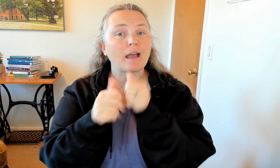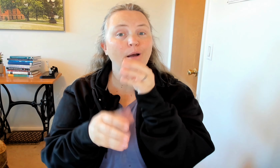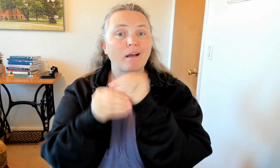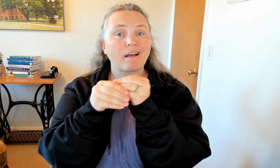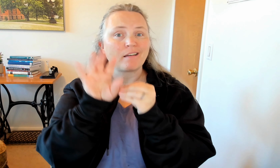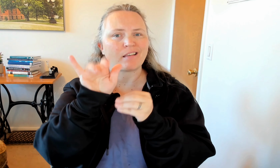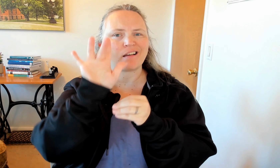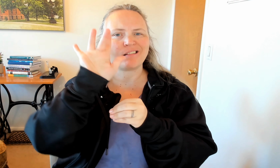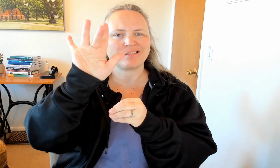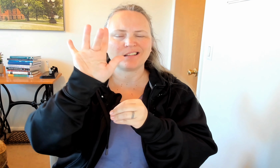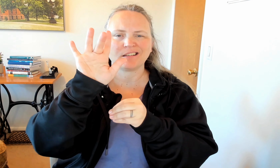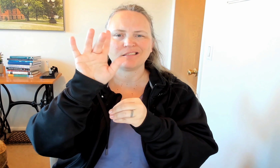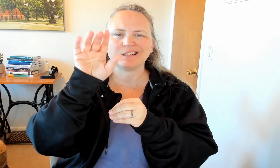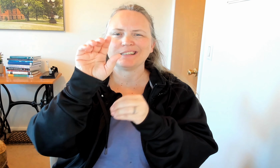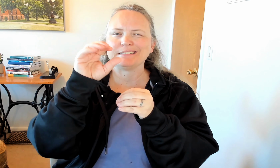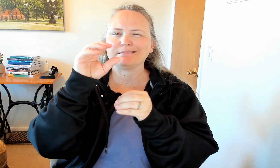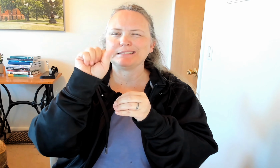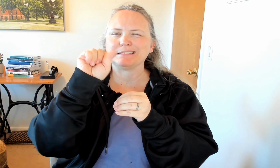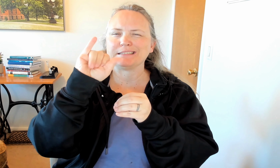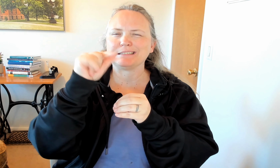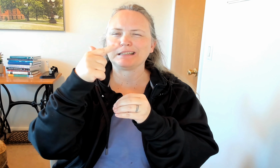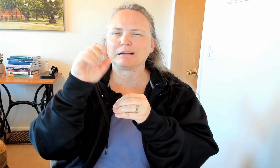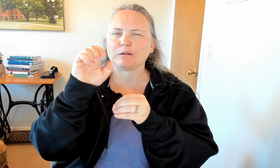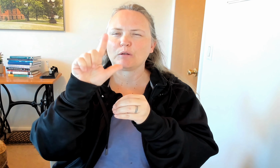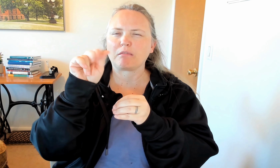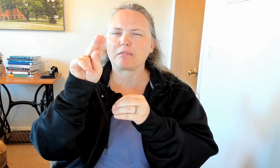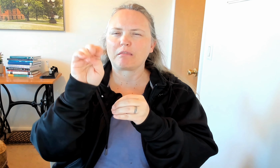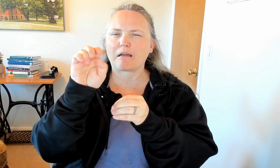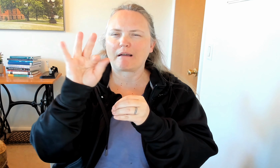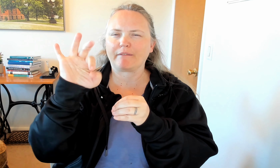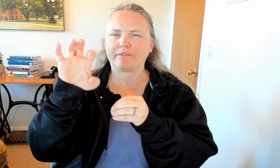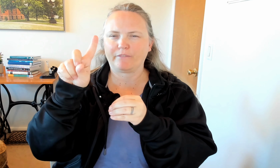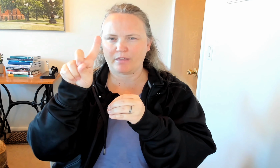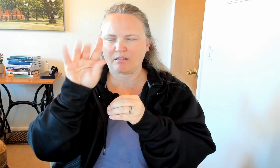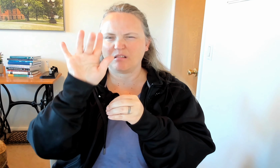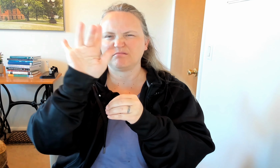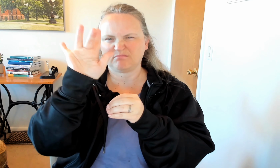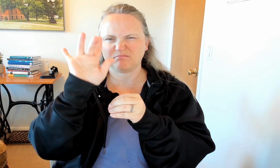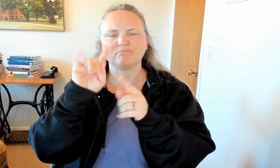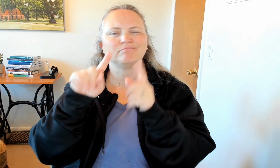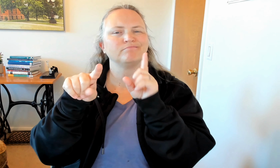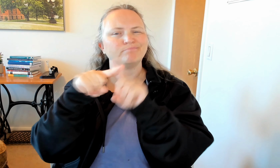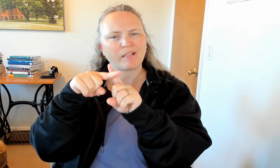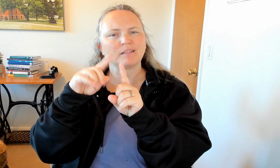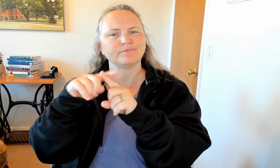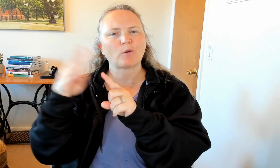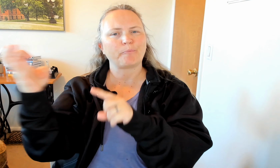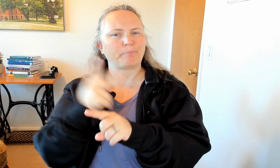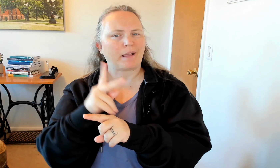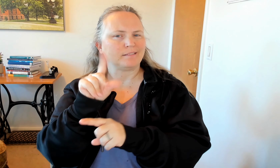And I put that in there by clicking here and clicking single line field and the same for the return date.